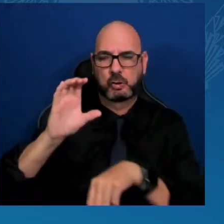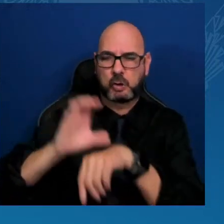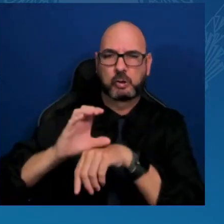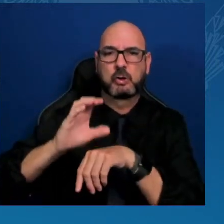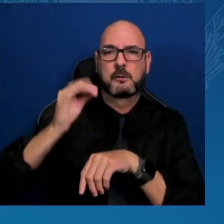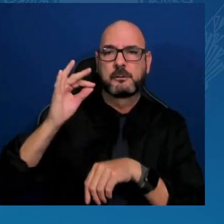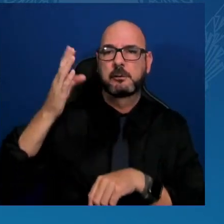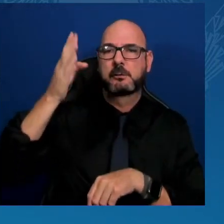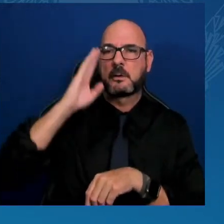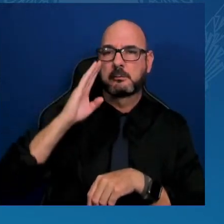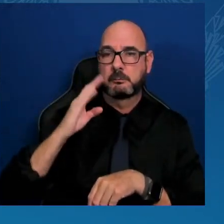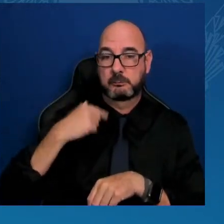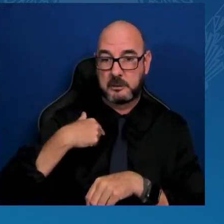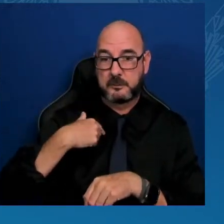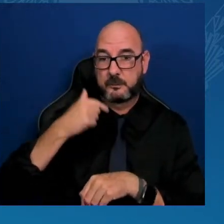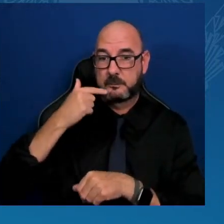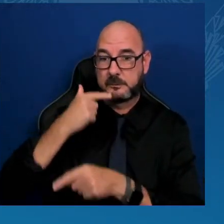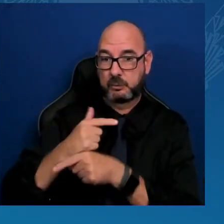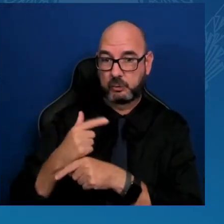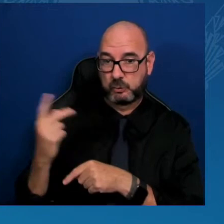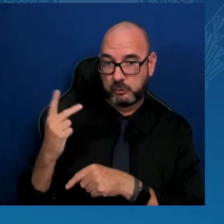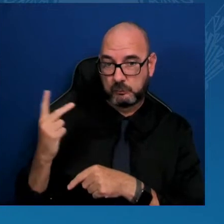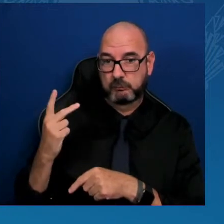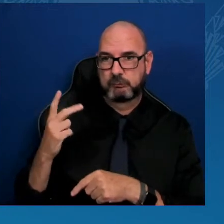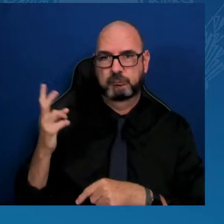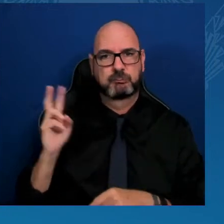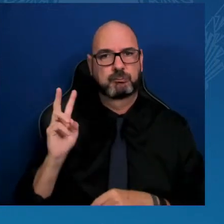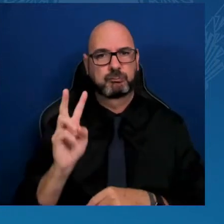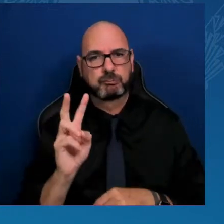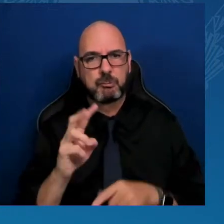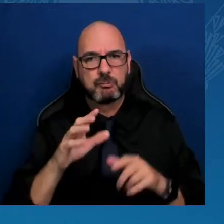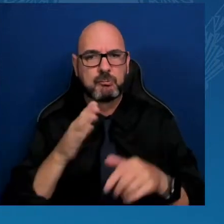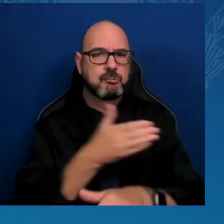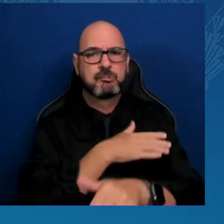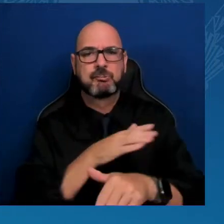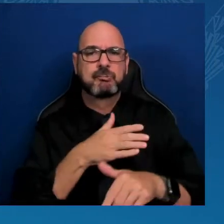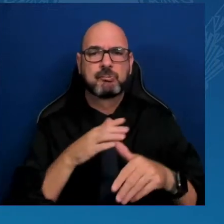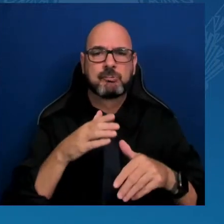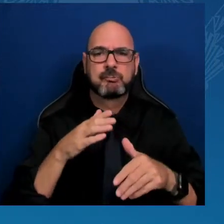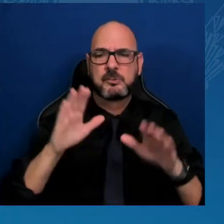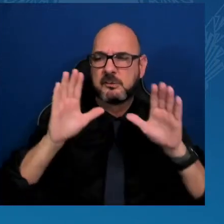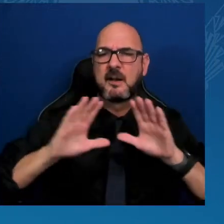of course, went to Sunday School; and gathered with family and friends in the basement of our church